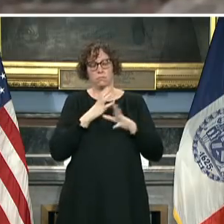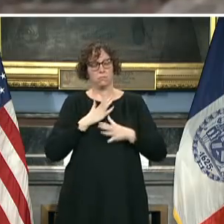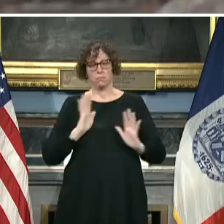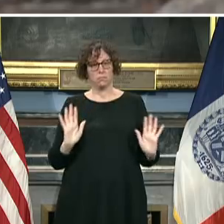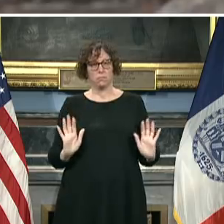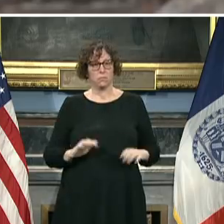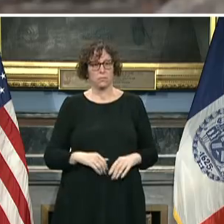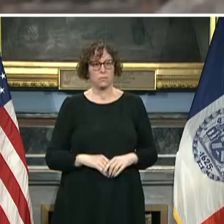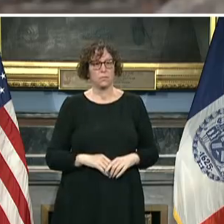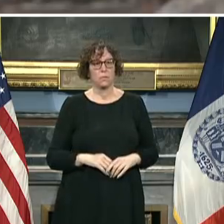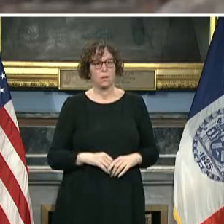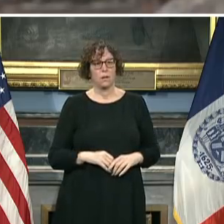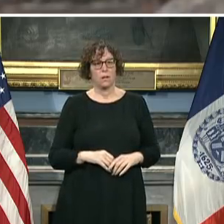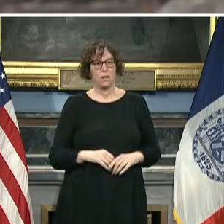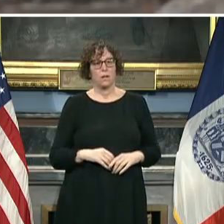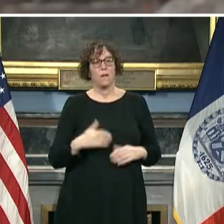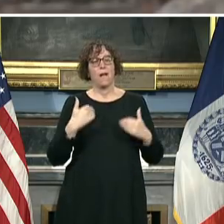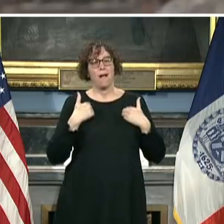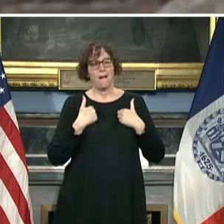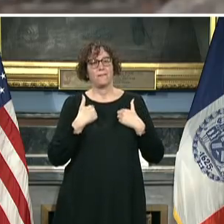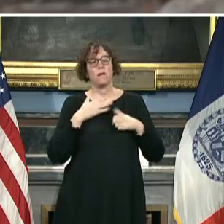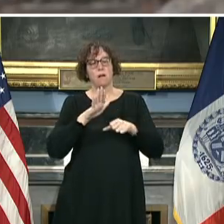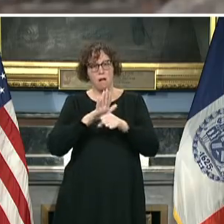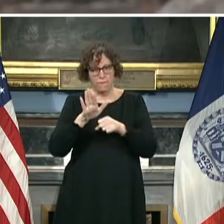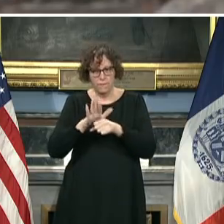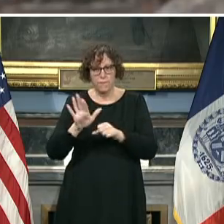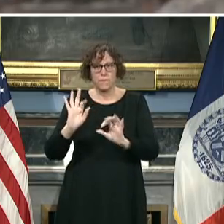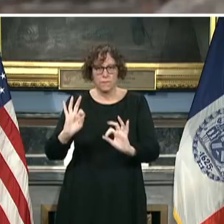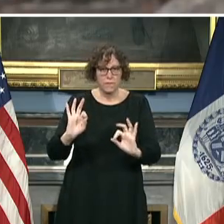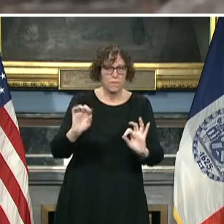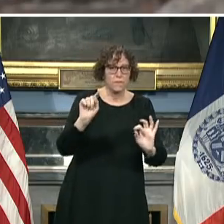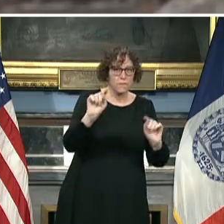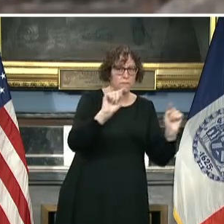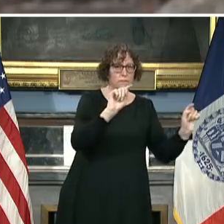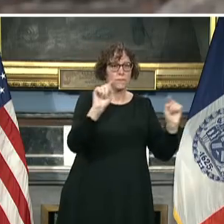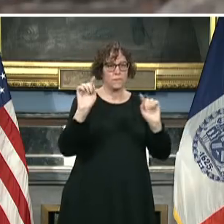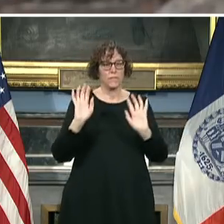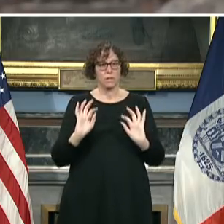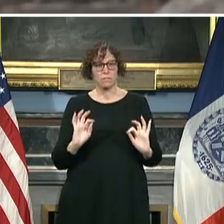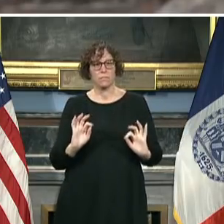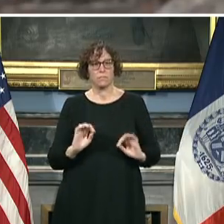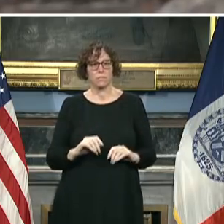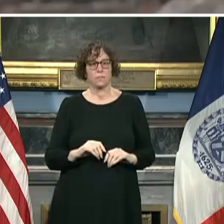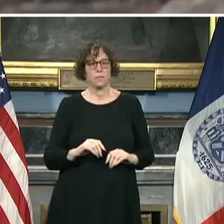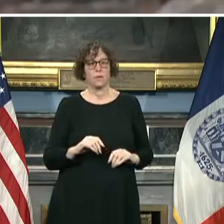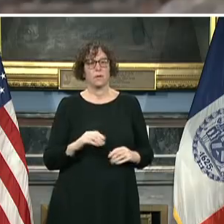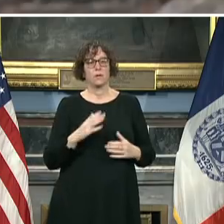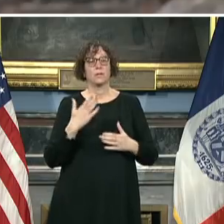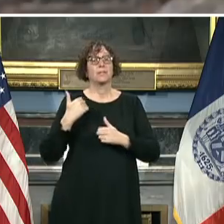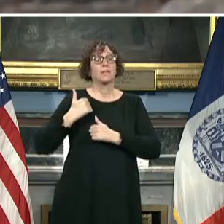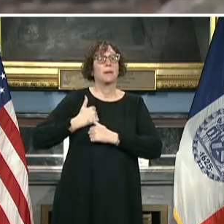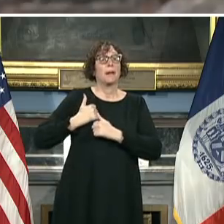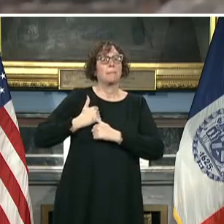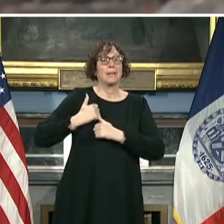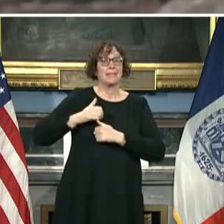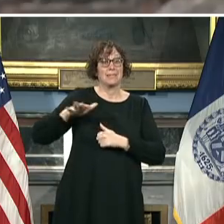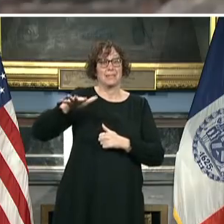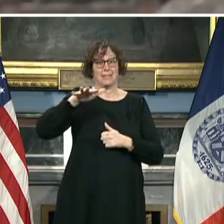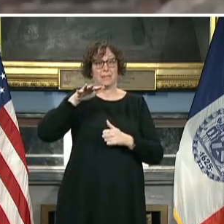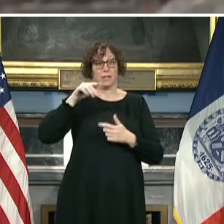QUESTION ] I'M NEVER GOING TO GO A LOT OF DETAIL. WE HAVE THE CAPACITY. IT'S GOING TO BE VERY TOUGH, BUT WE HAVE THE CAPACITY. THE MILITARY, THE